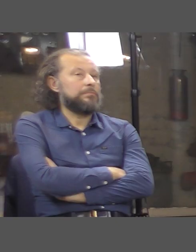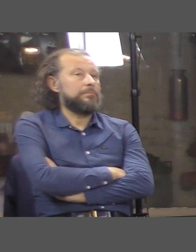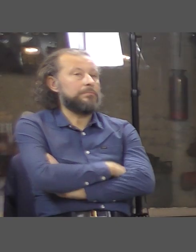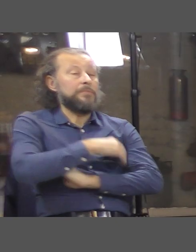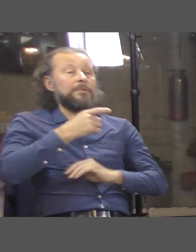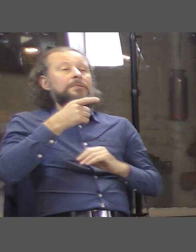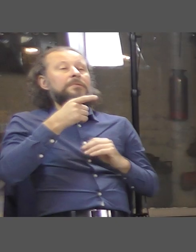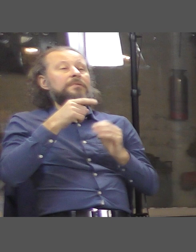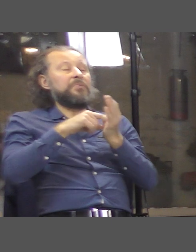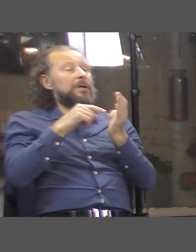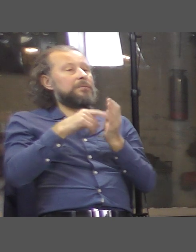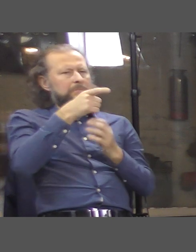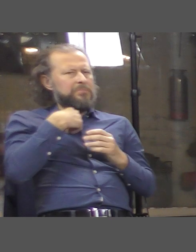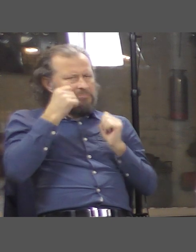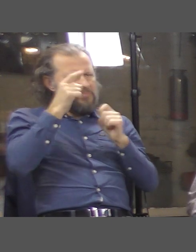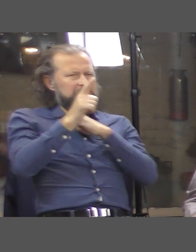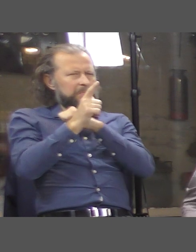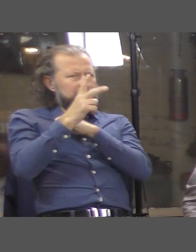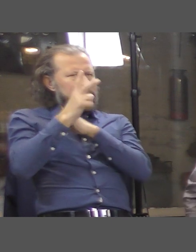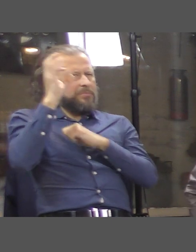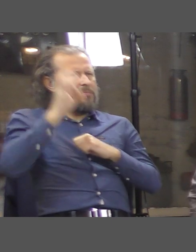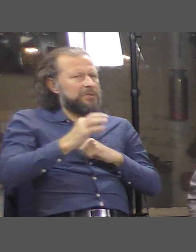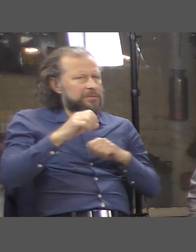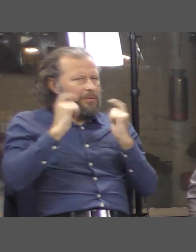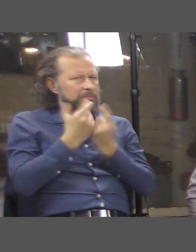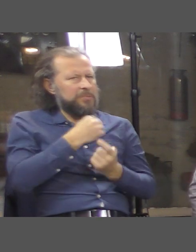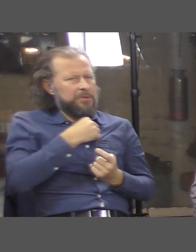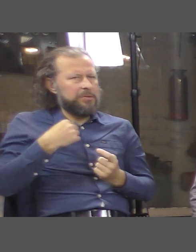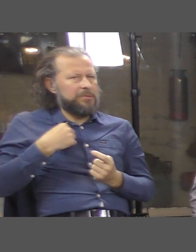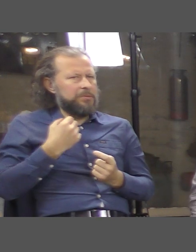[Tomasz]: Did you want to add something? [Eugeniusz]: Well, that's right. 70-80% nationwide.